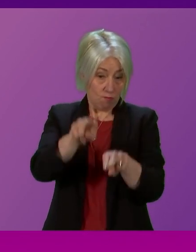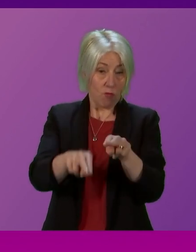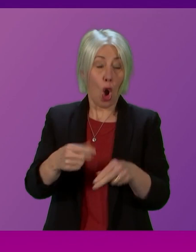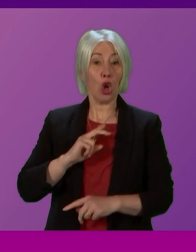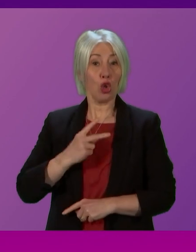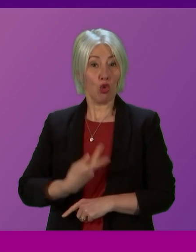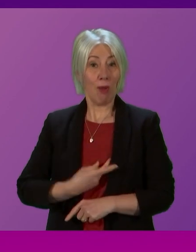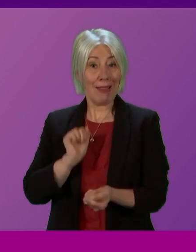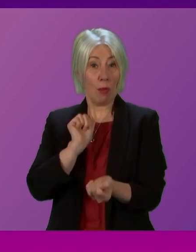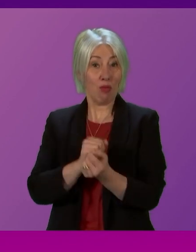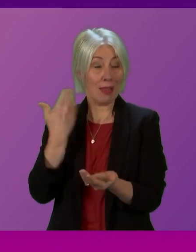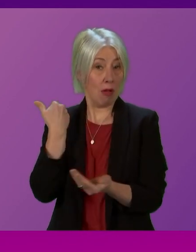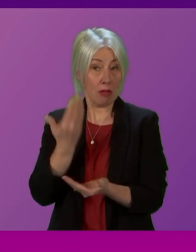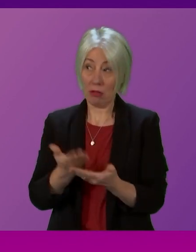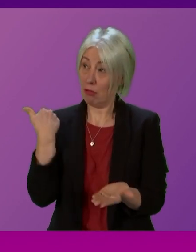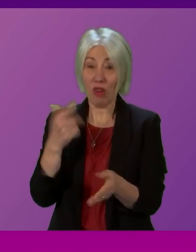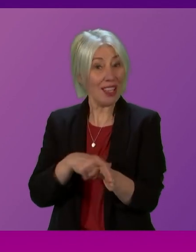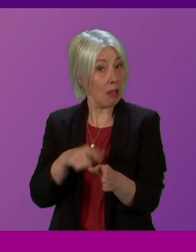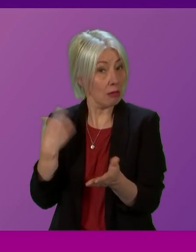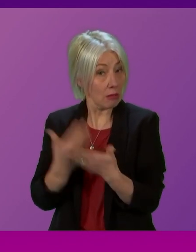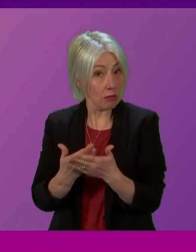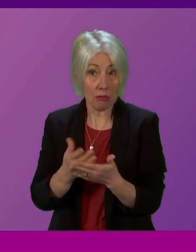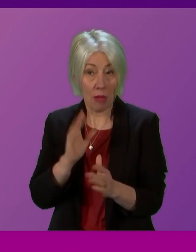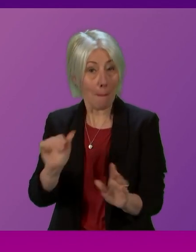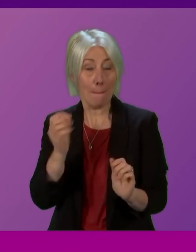and it has been doing that safely and effectively.